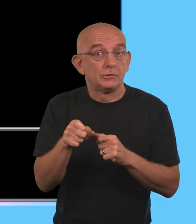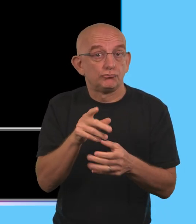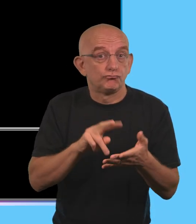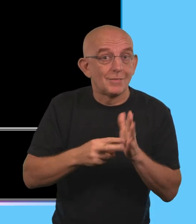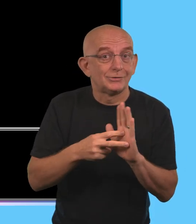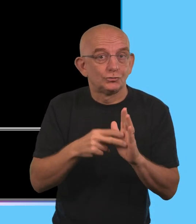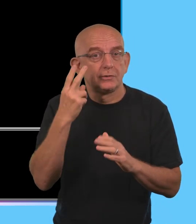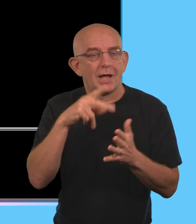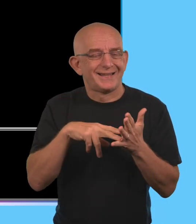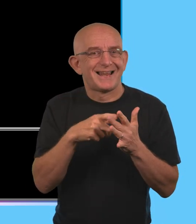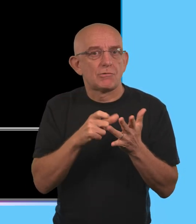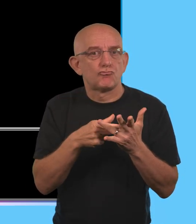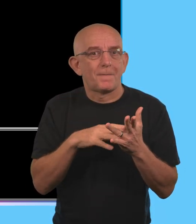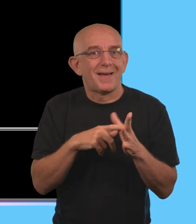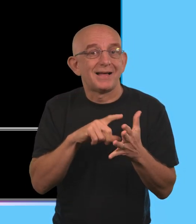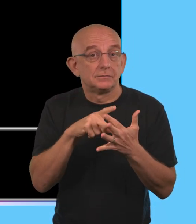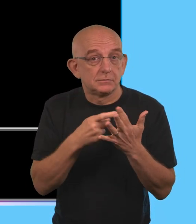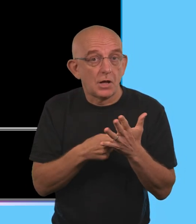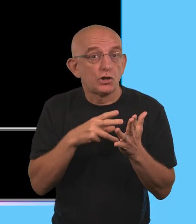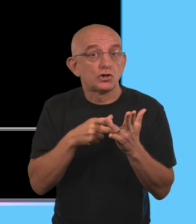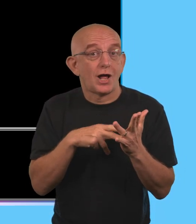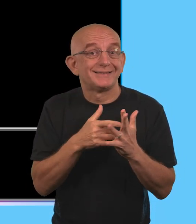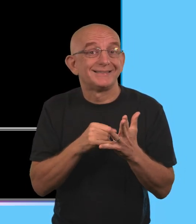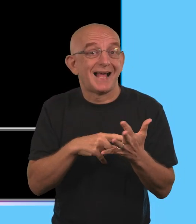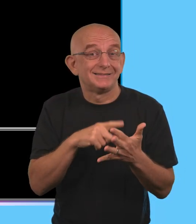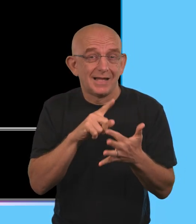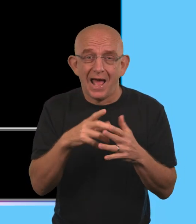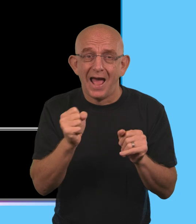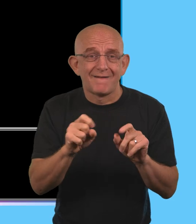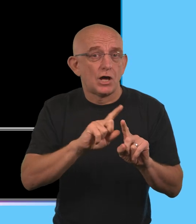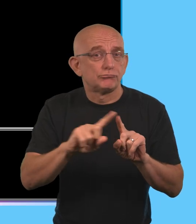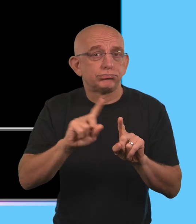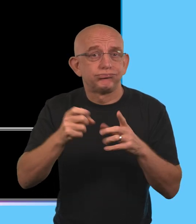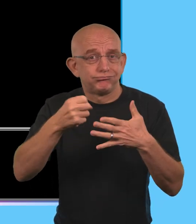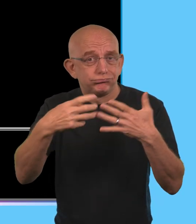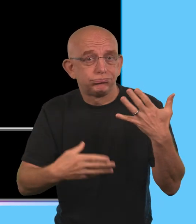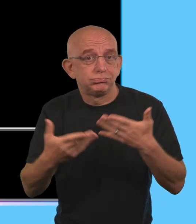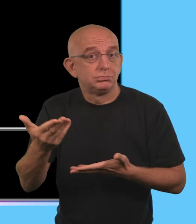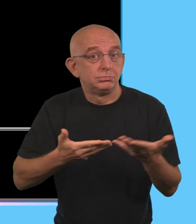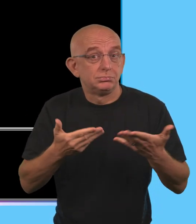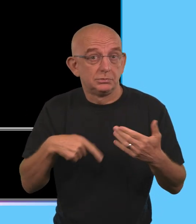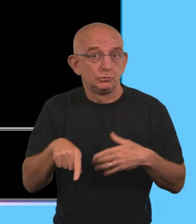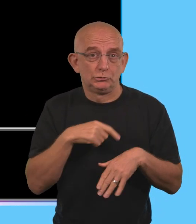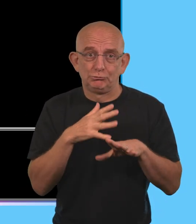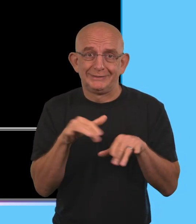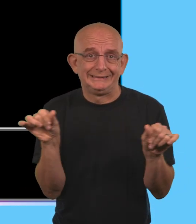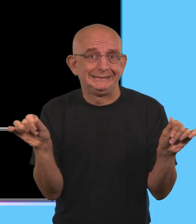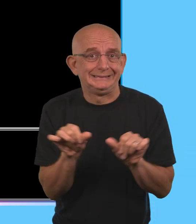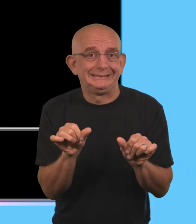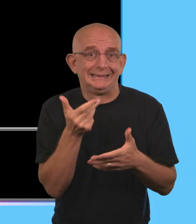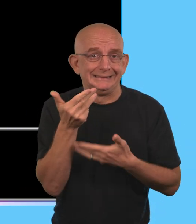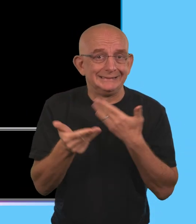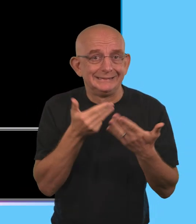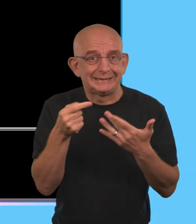And the Real Time Strategy game was called Necromancer Nonsense. Please explore the full list of submissions.